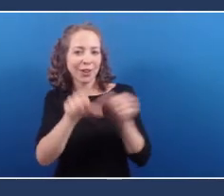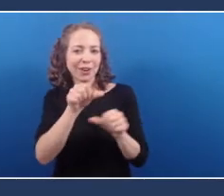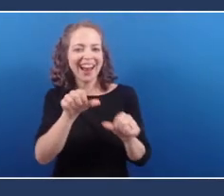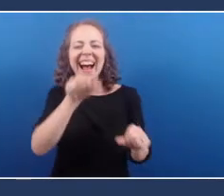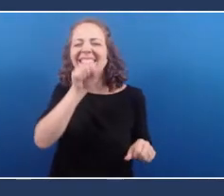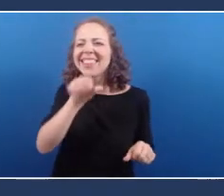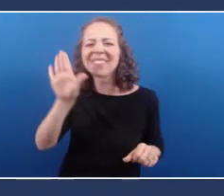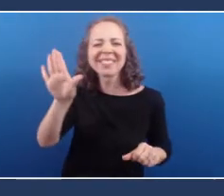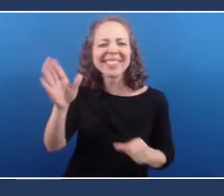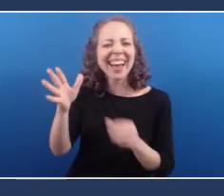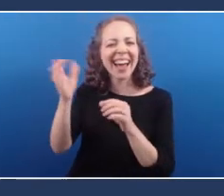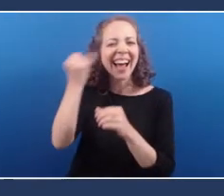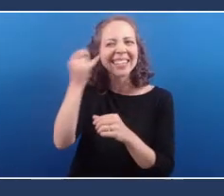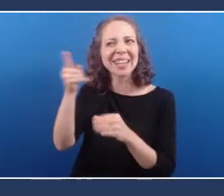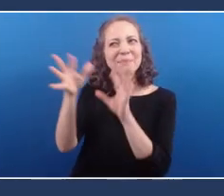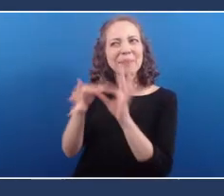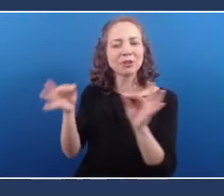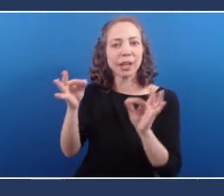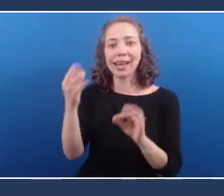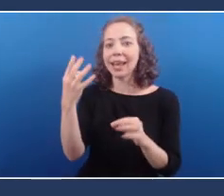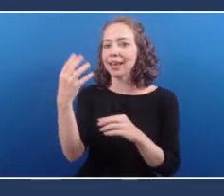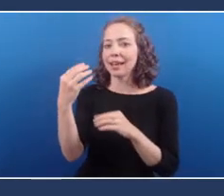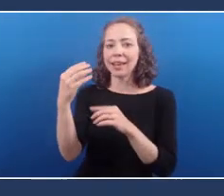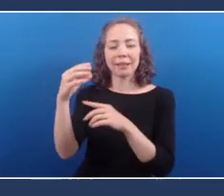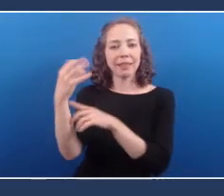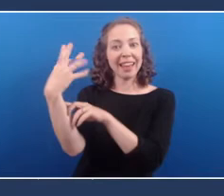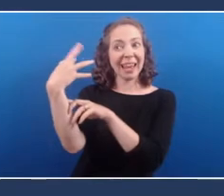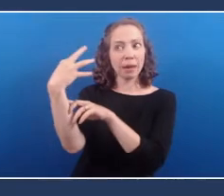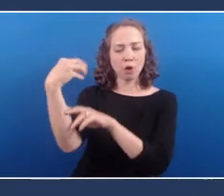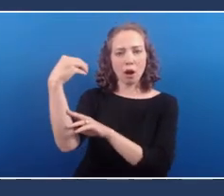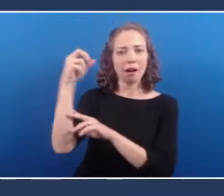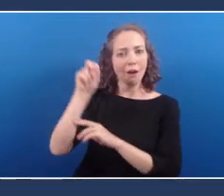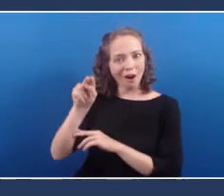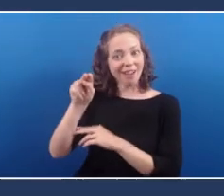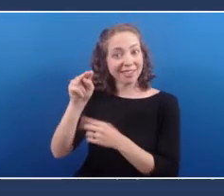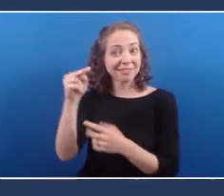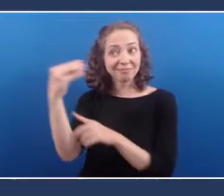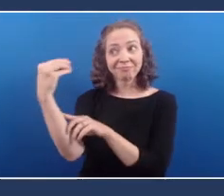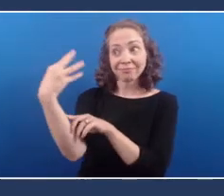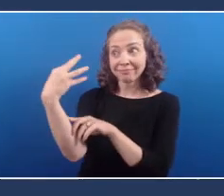Especially as a person with anxiety, I like being able to see people’s facial expressions.